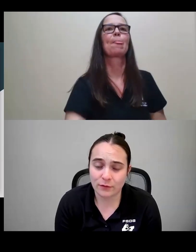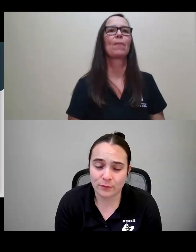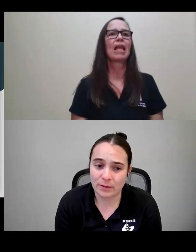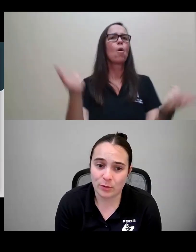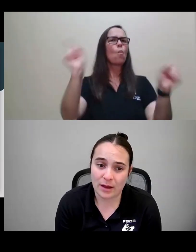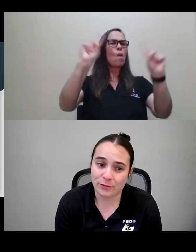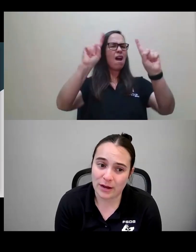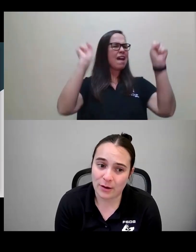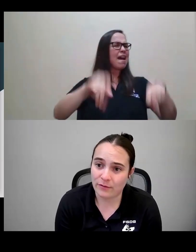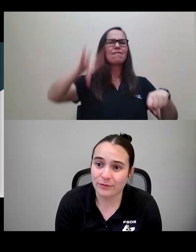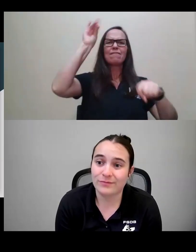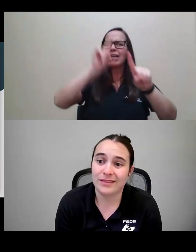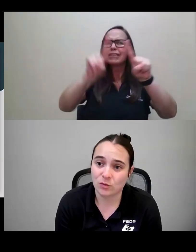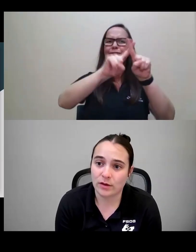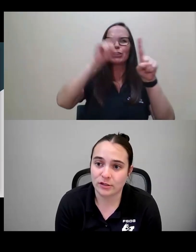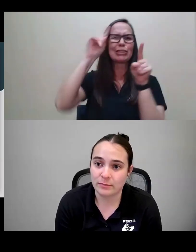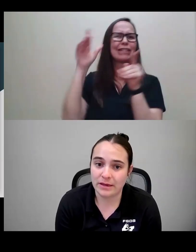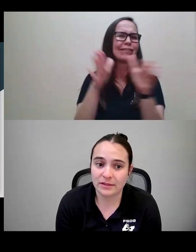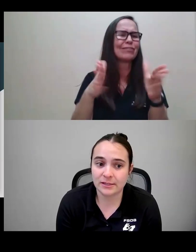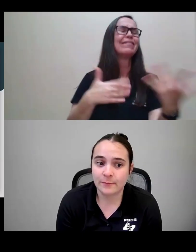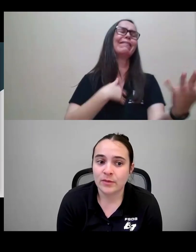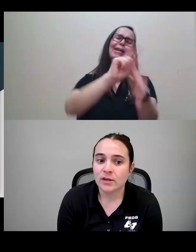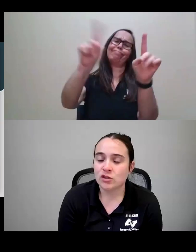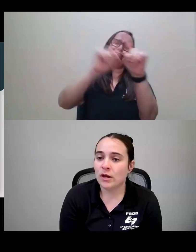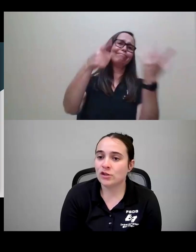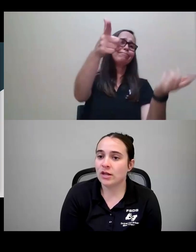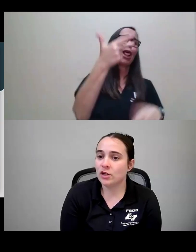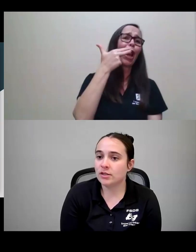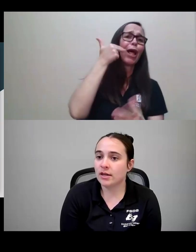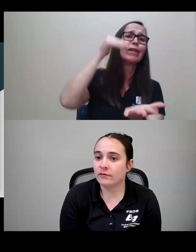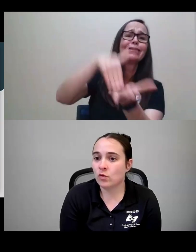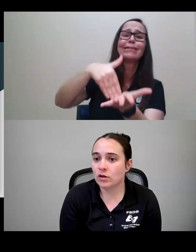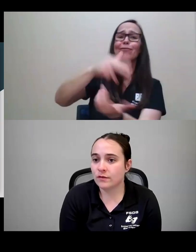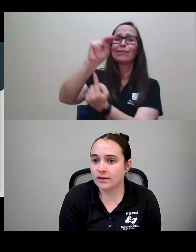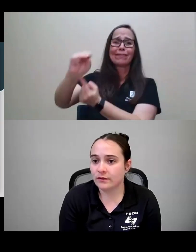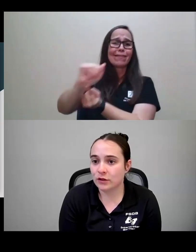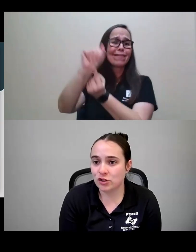training for the people out there. However, that's why there's myths. So educators can of course find